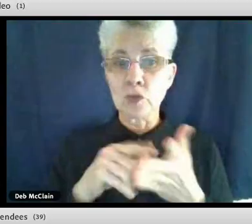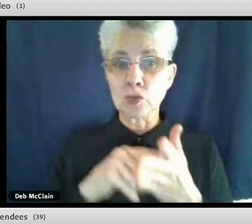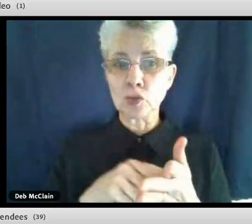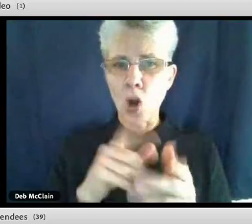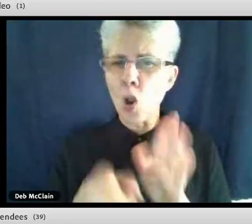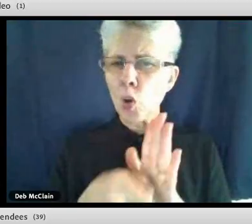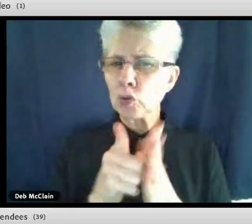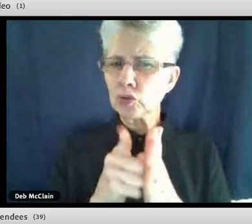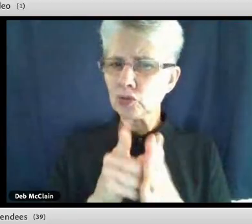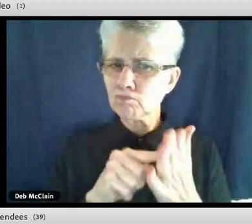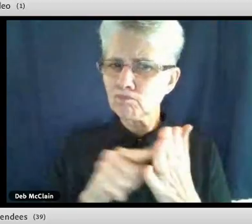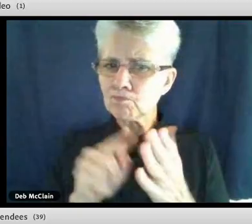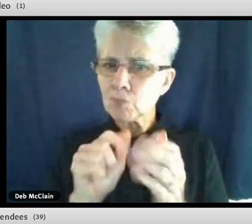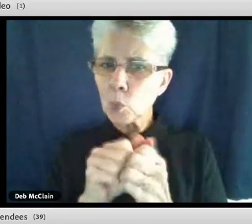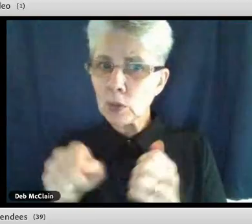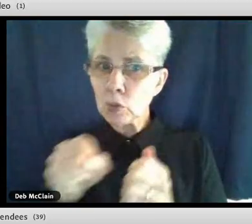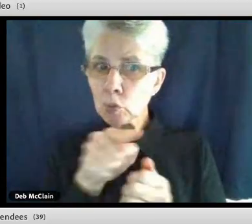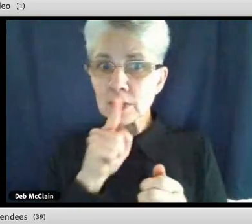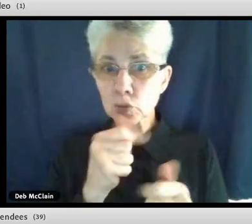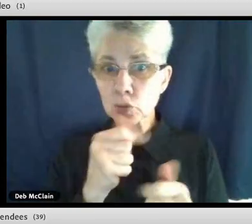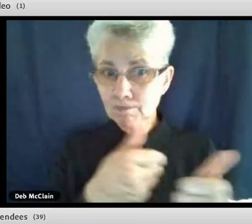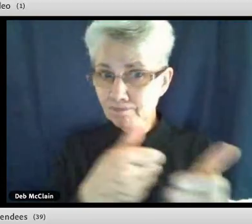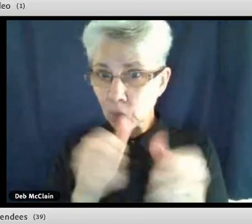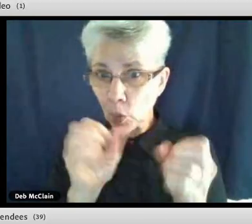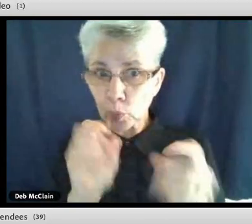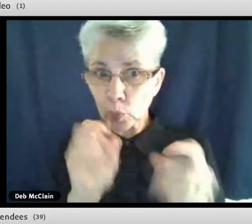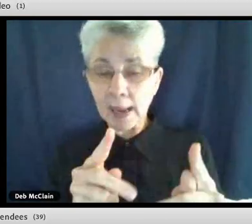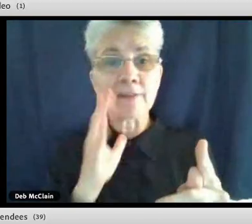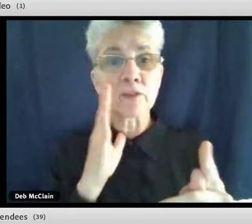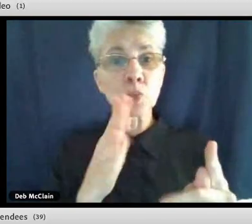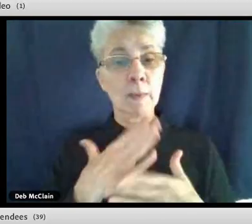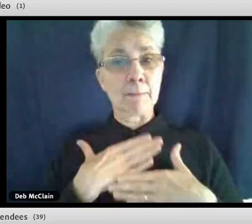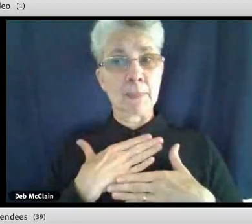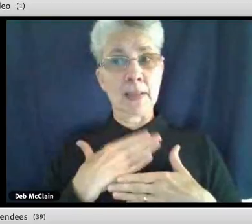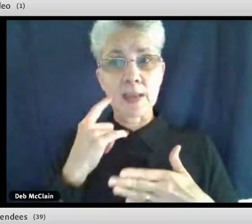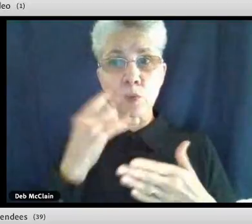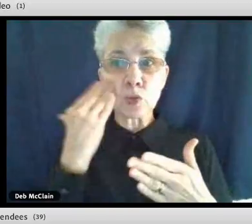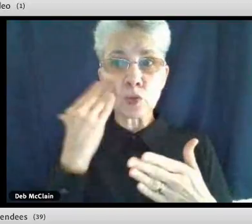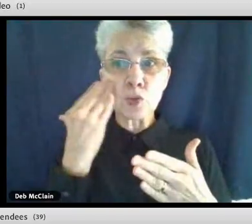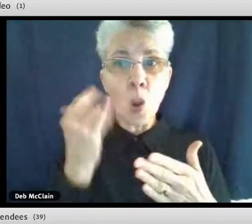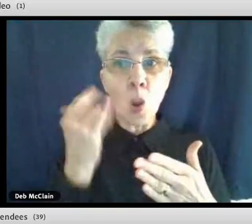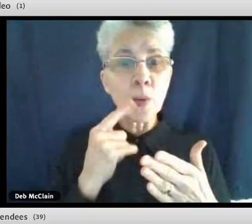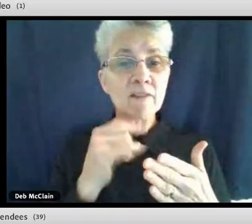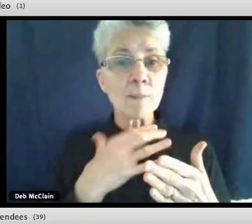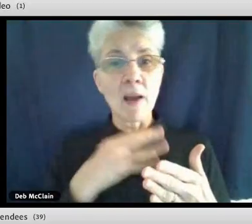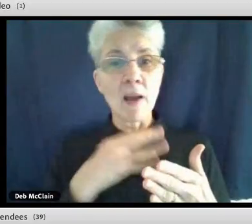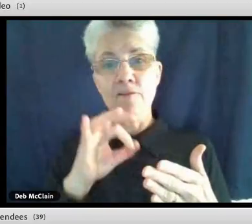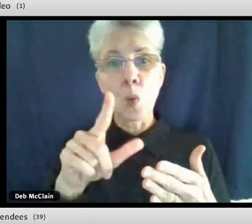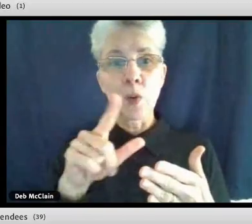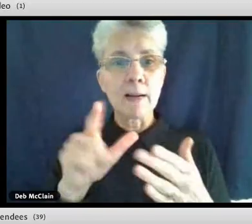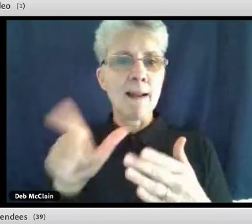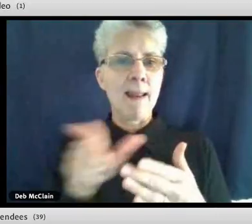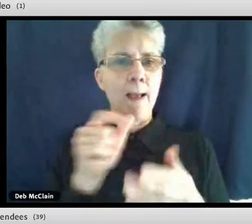to make sure that everybody is okay. So if you would, I just want to know if my Florida Library friends are safe and healthy,